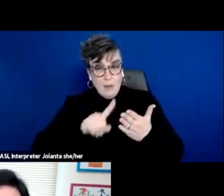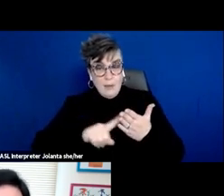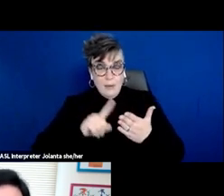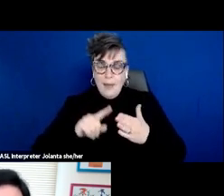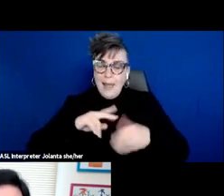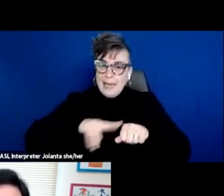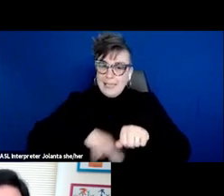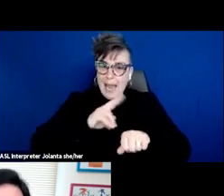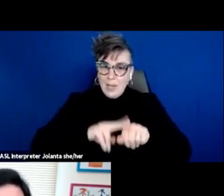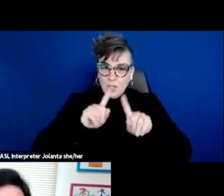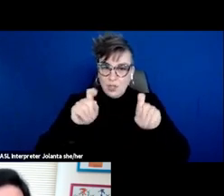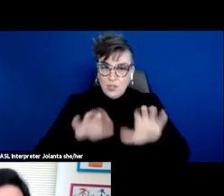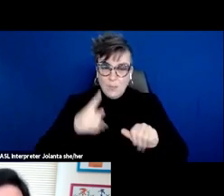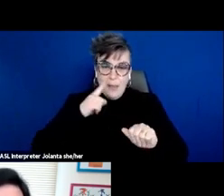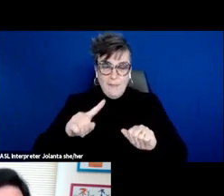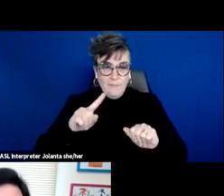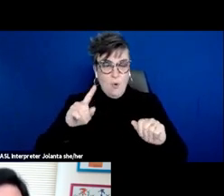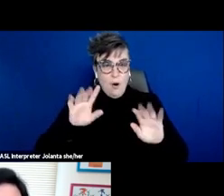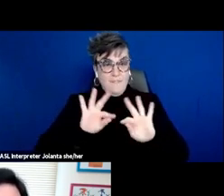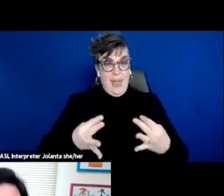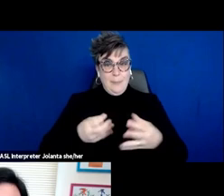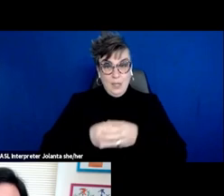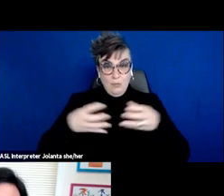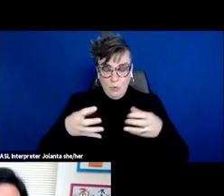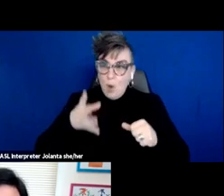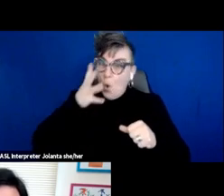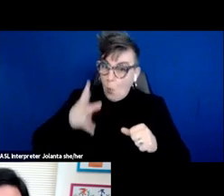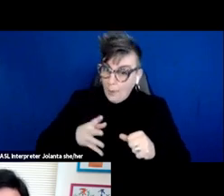women with disabilities are about as likely to want a baby as compared to women without